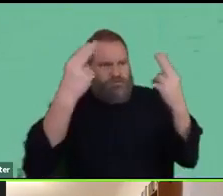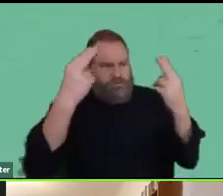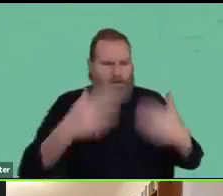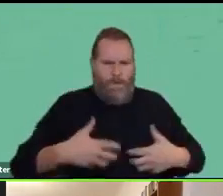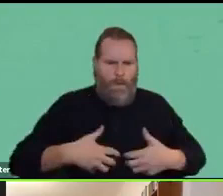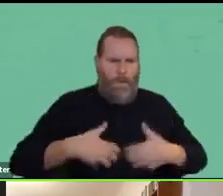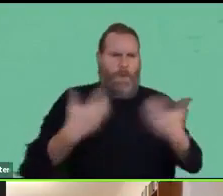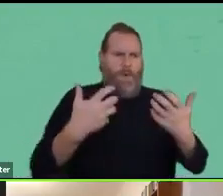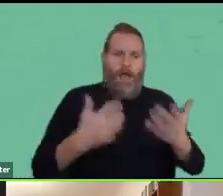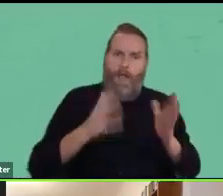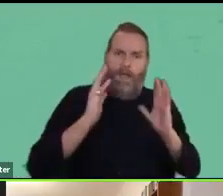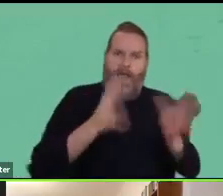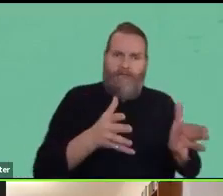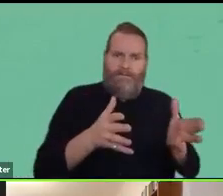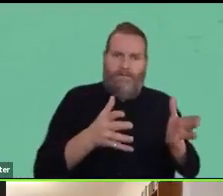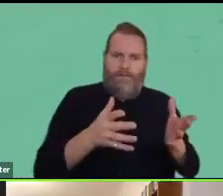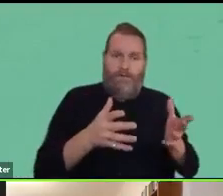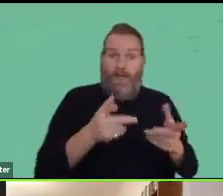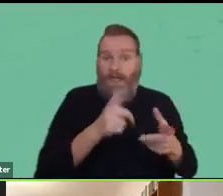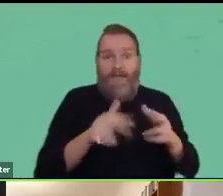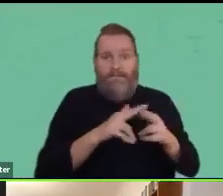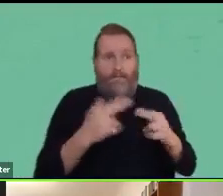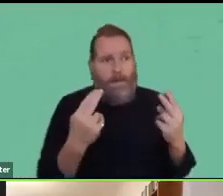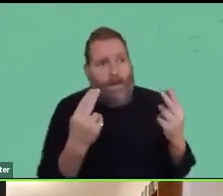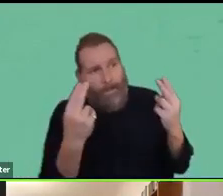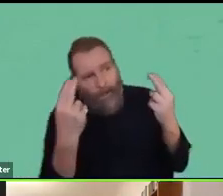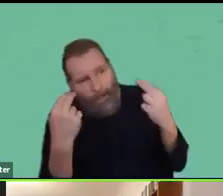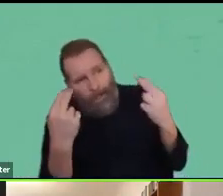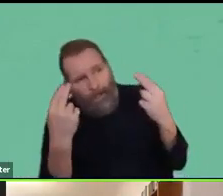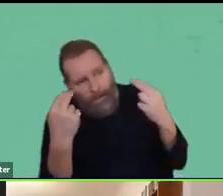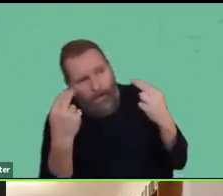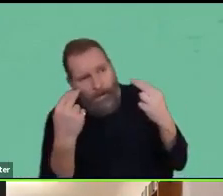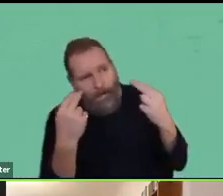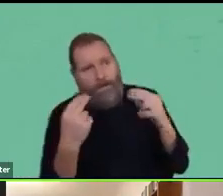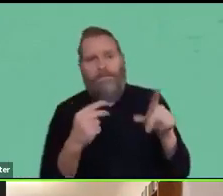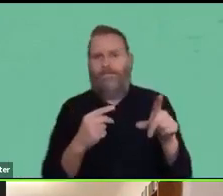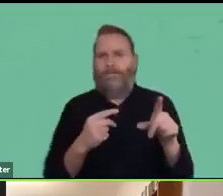it makes it more likely that the chancellor will think well you know what that wasn't too bad was